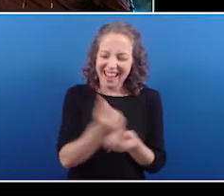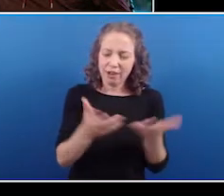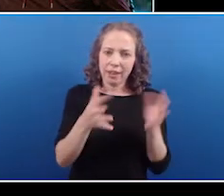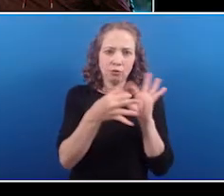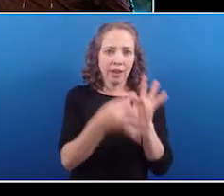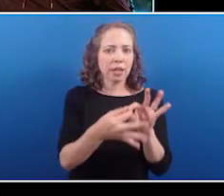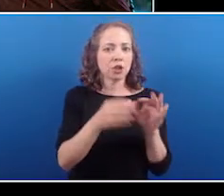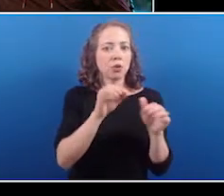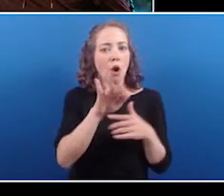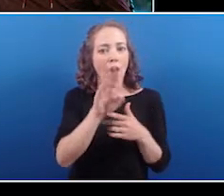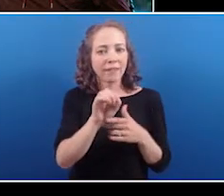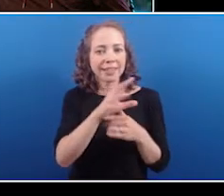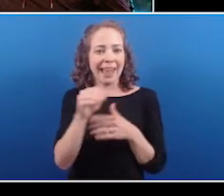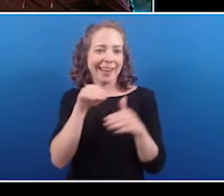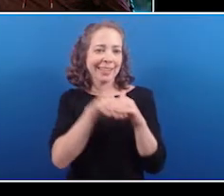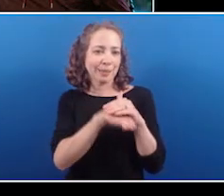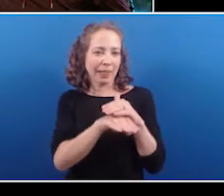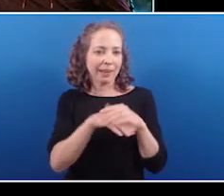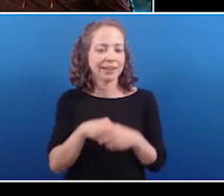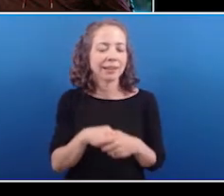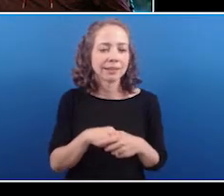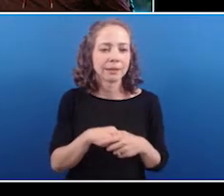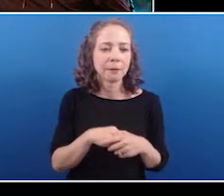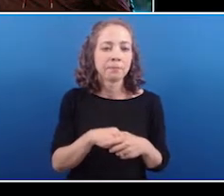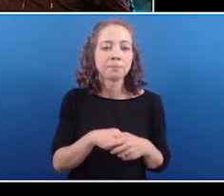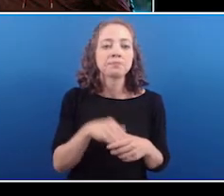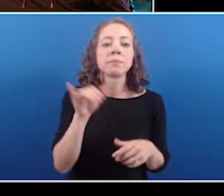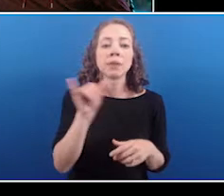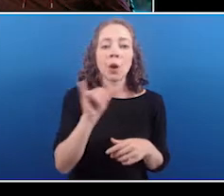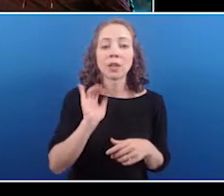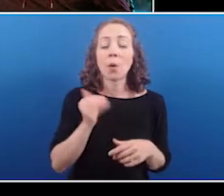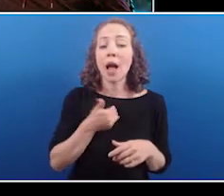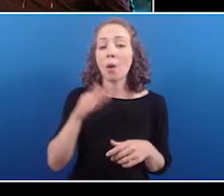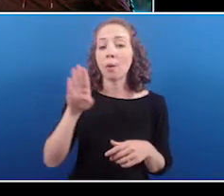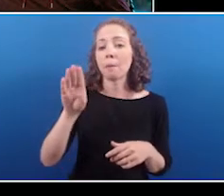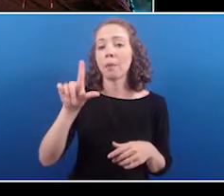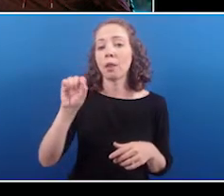I would also like to point to our accessibility blog that Megan had mentioned a little bit earlier.